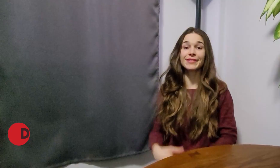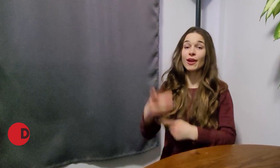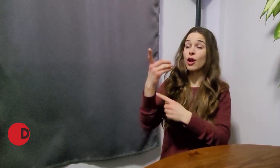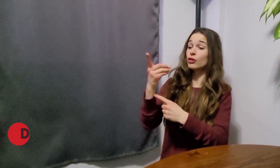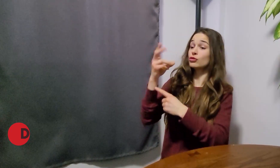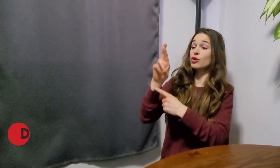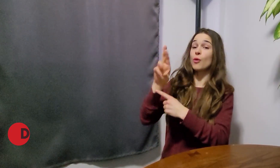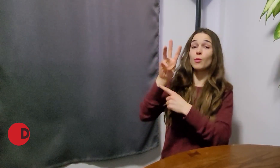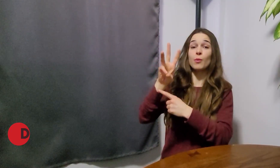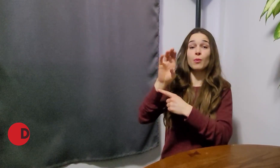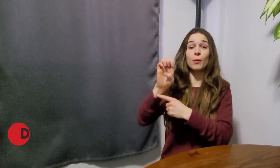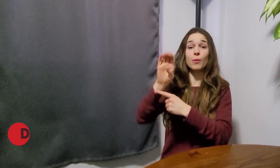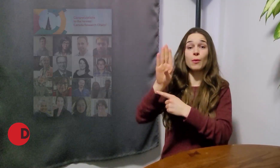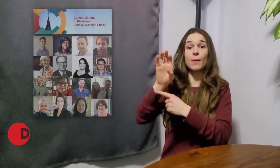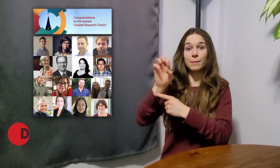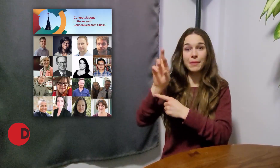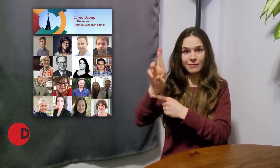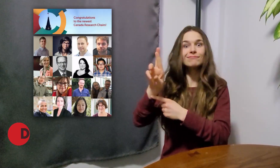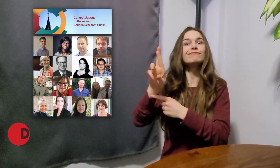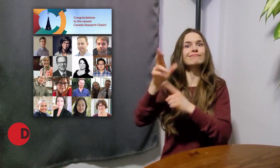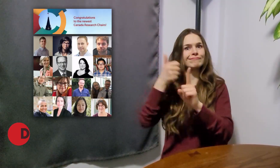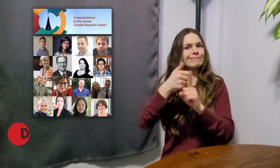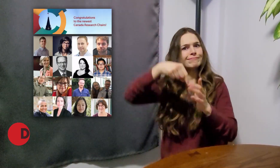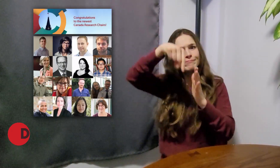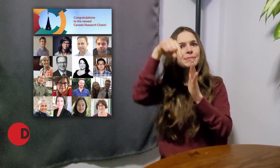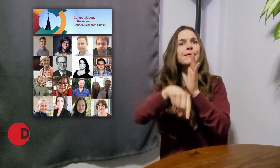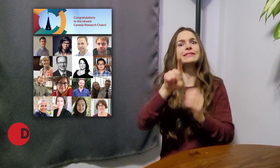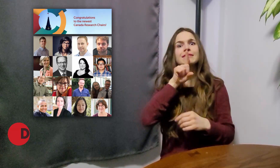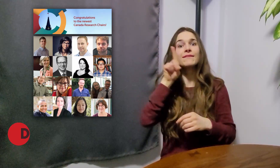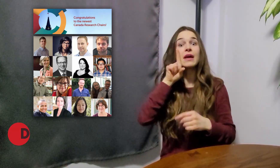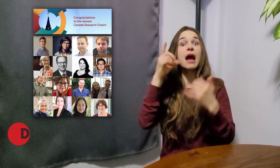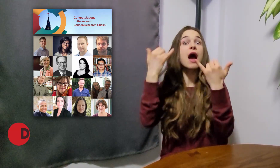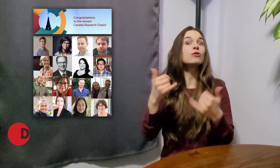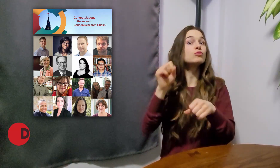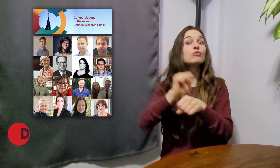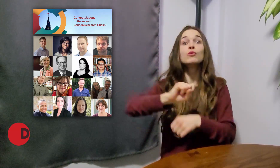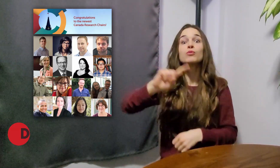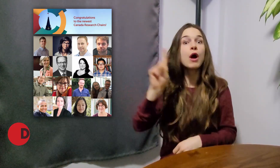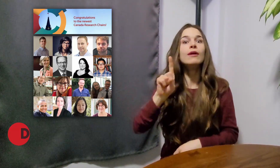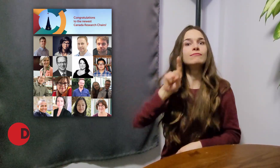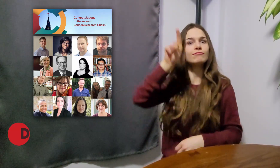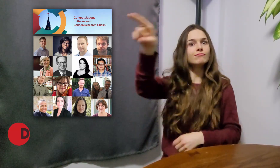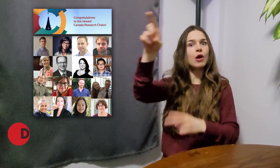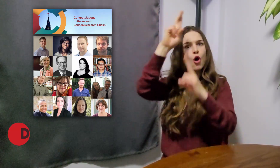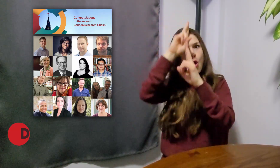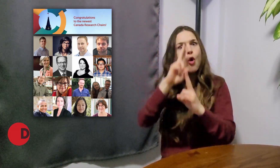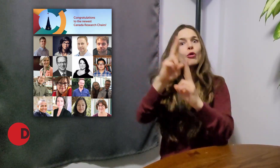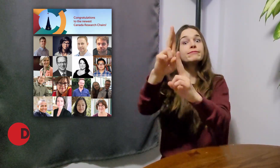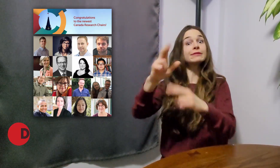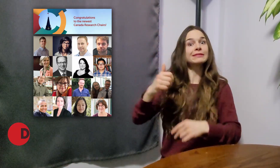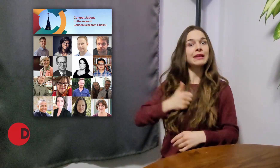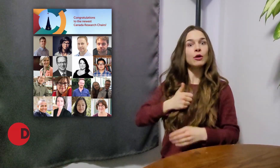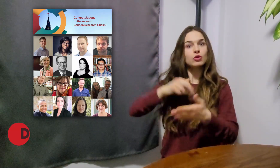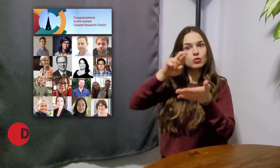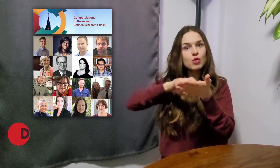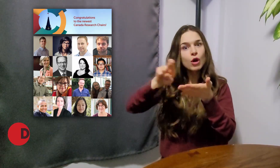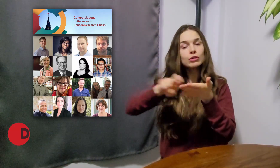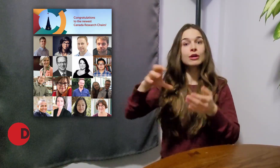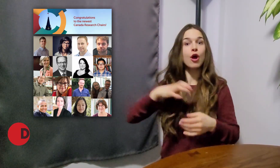[Nicole]: Dr. Weber who is profoundly Deaf, is employed in this honorary Canada Research Council Chair position